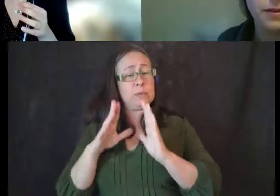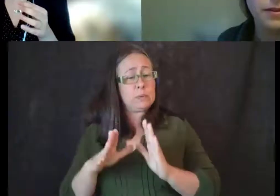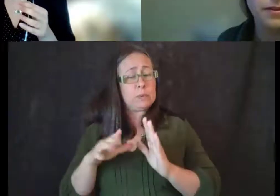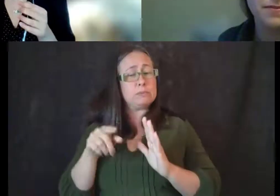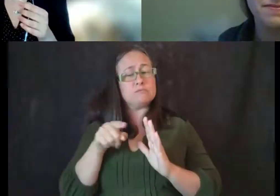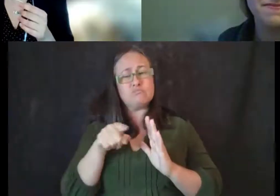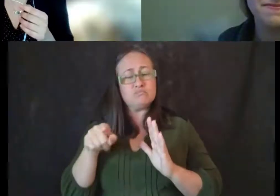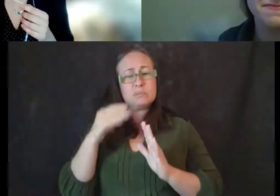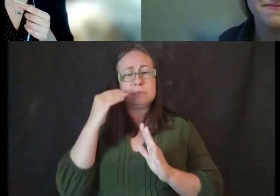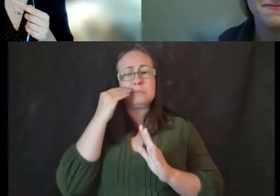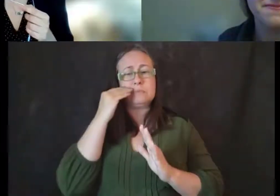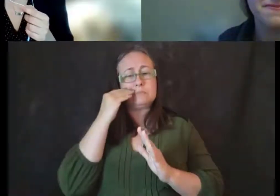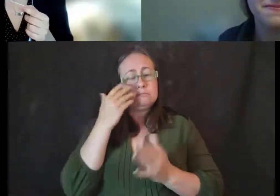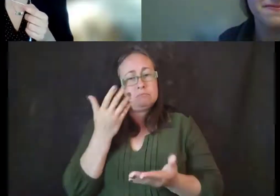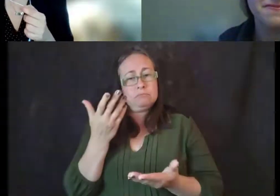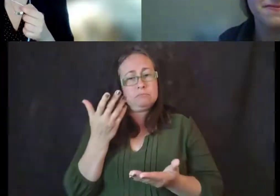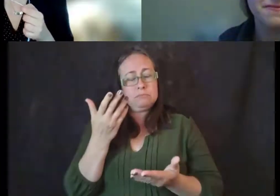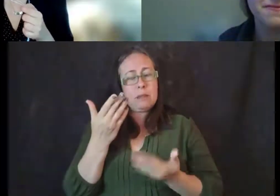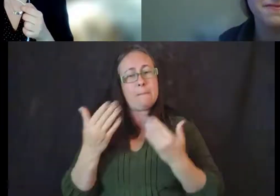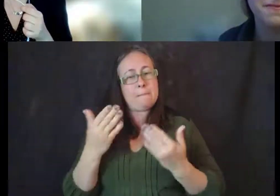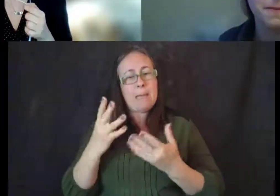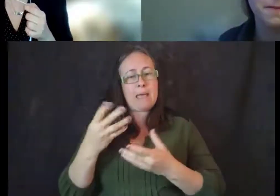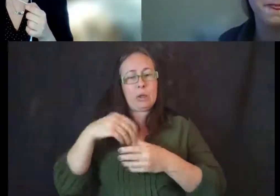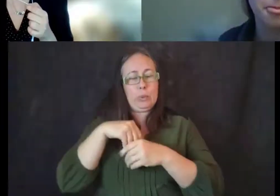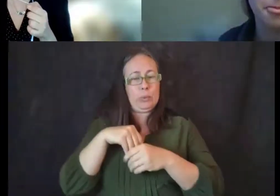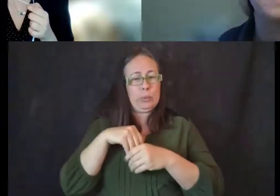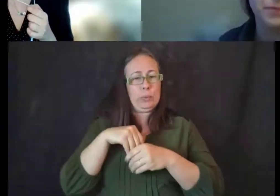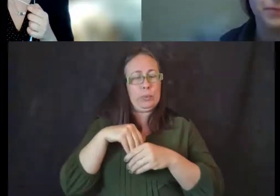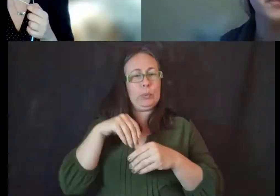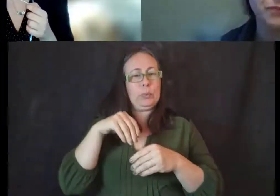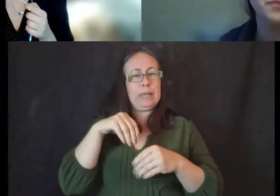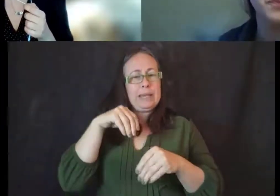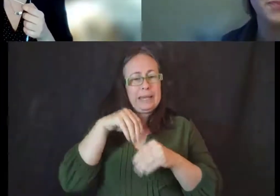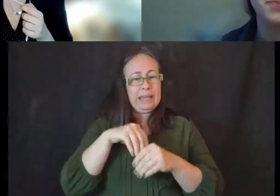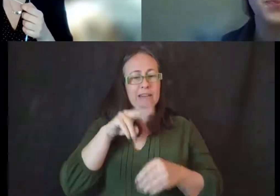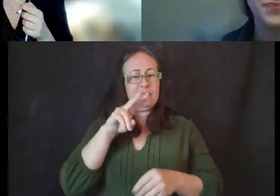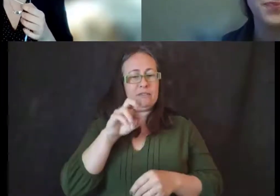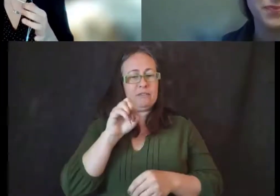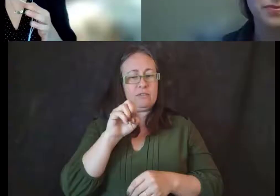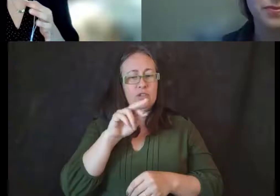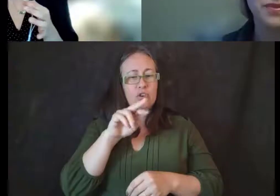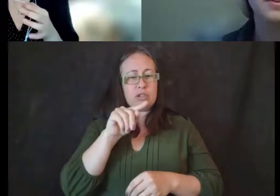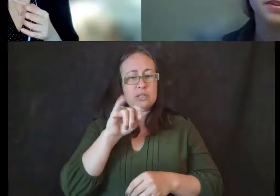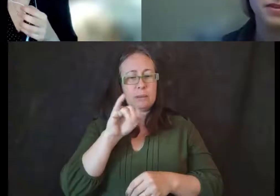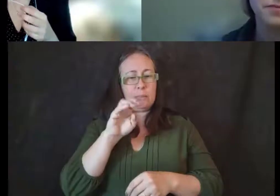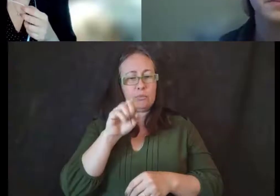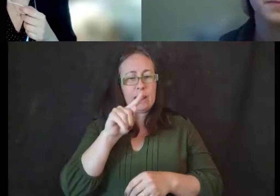that you may include that information in the vertebrate animal section, for instance, if you're working with animals.